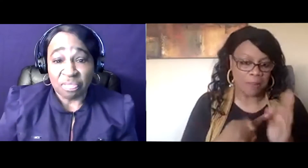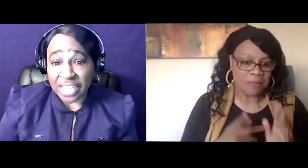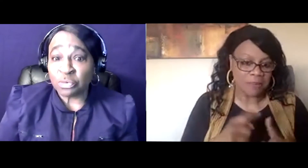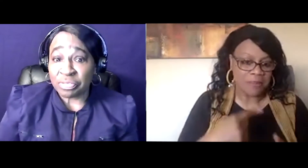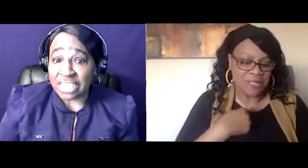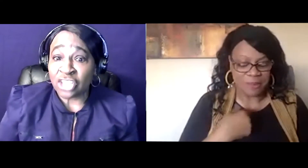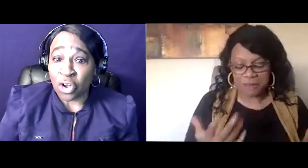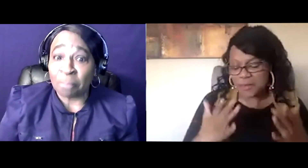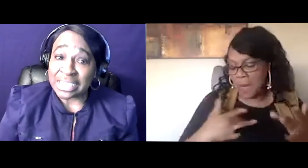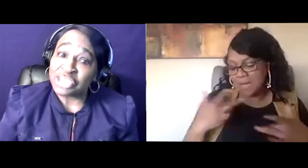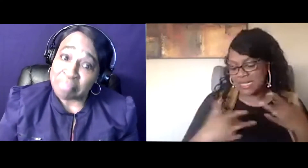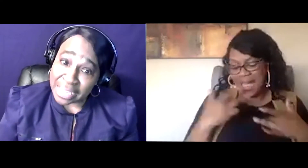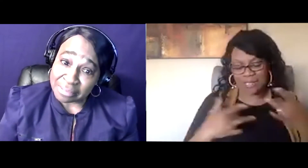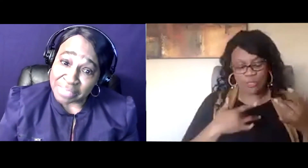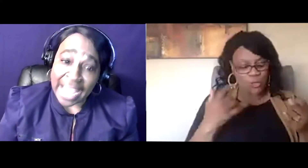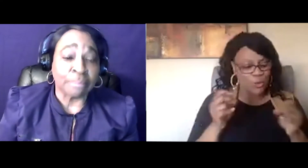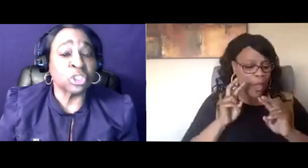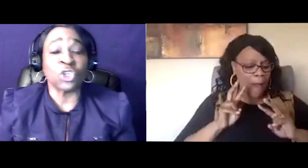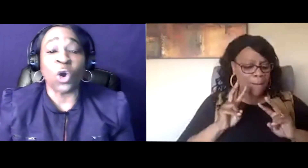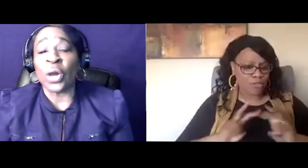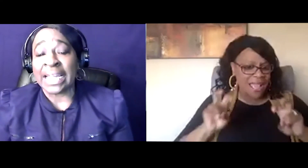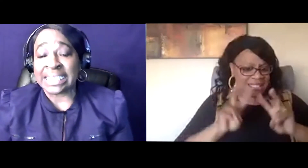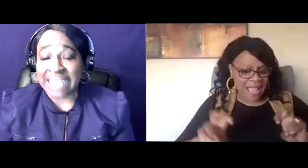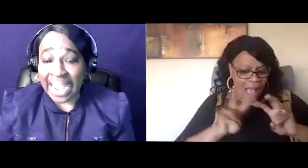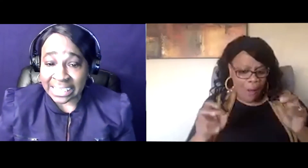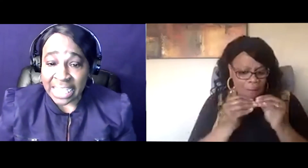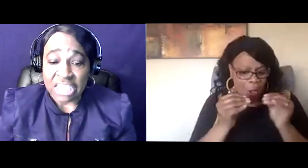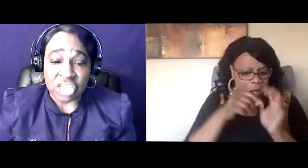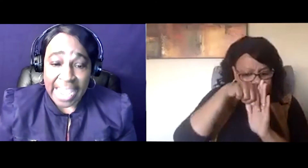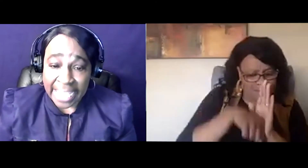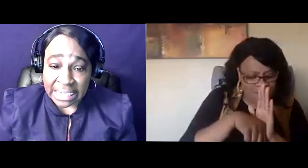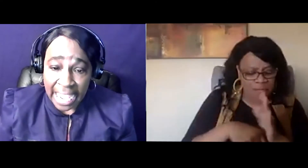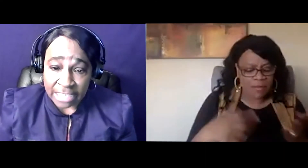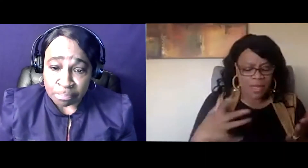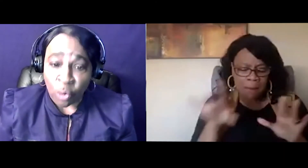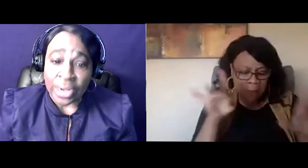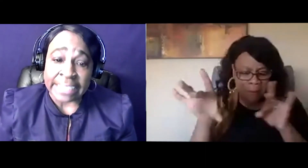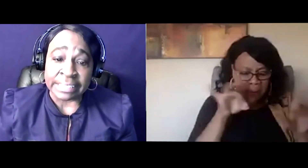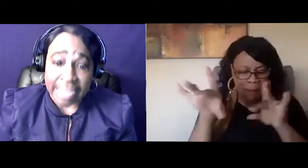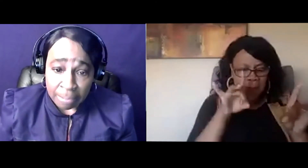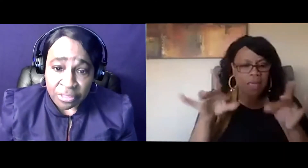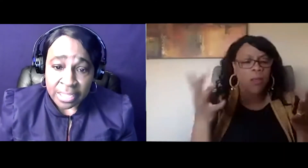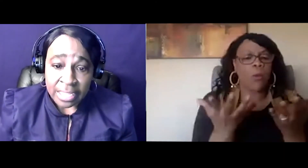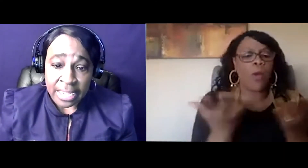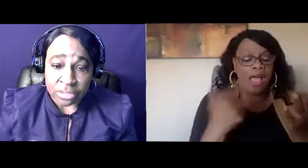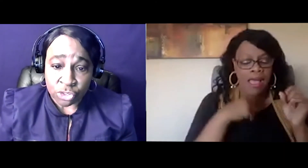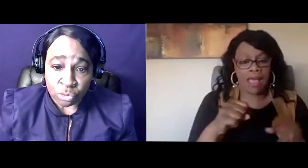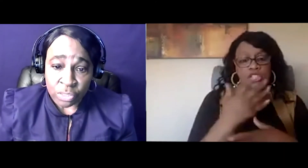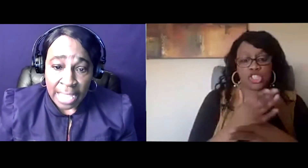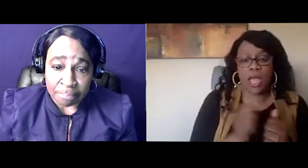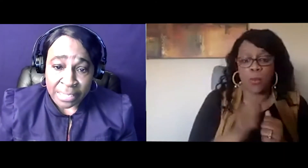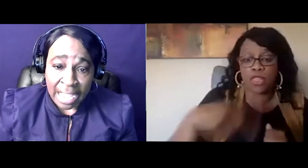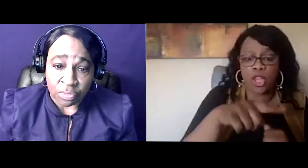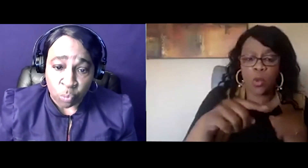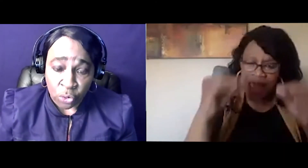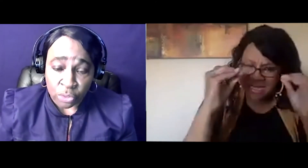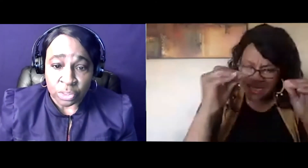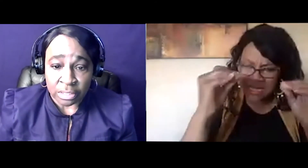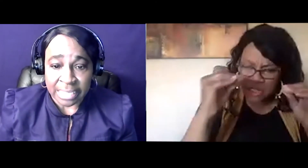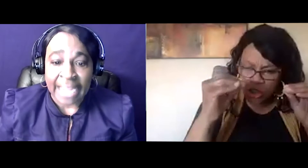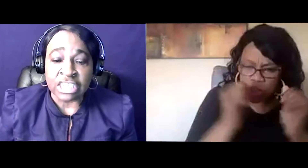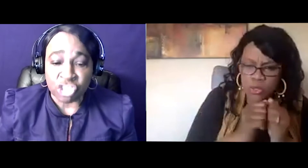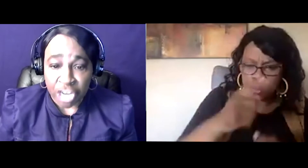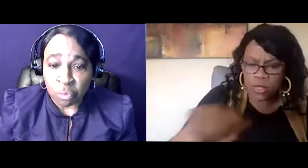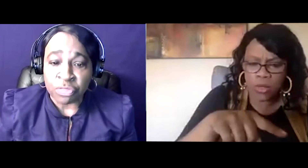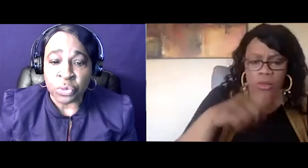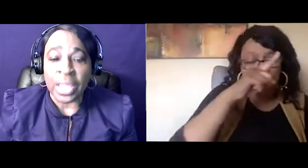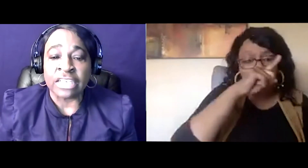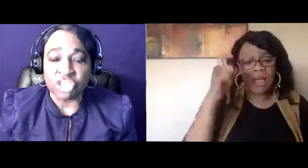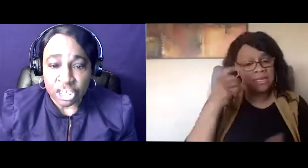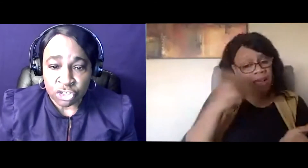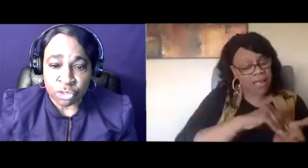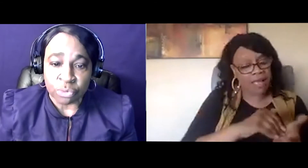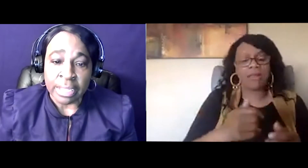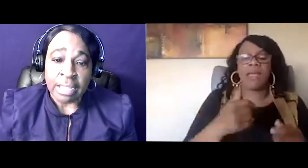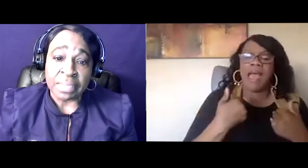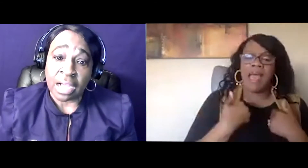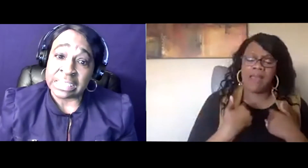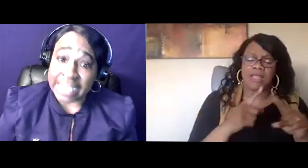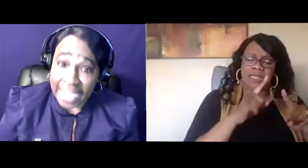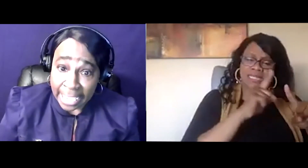That's what that song means to me. I am so excited to analyze more in depth and choose, pick out the words that I can share with you and teach you because, again,